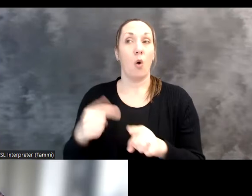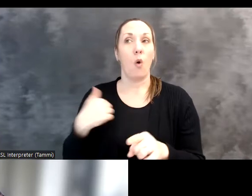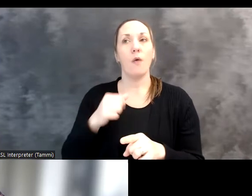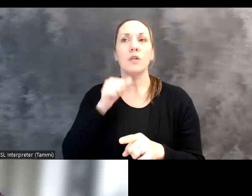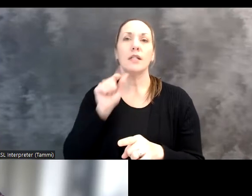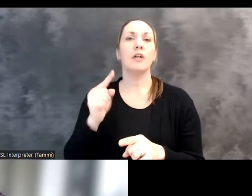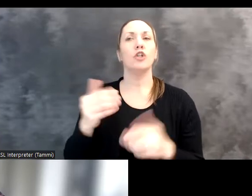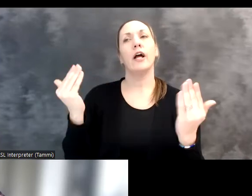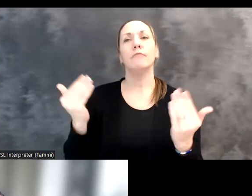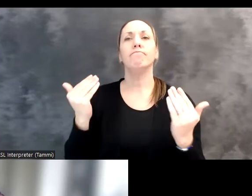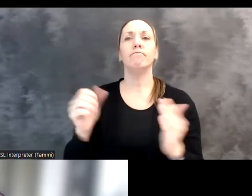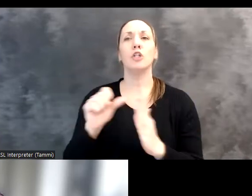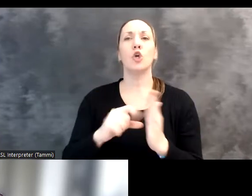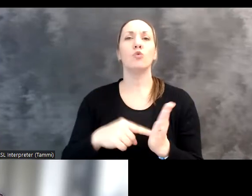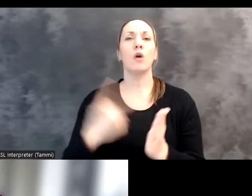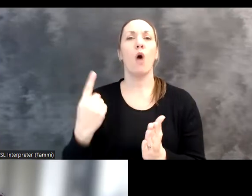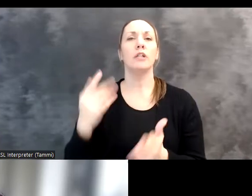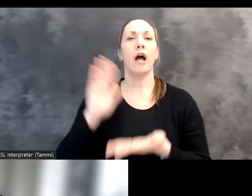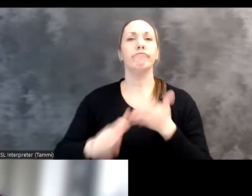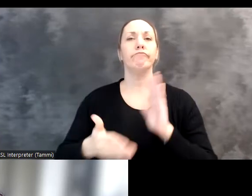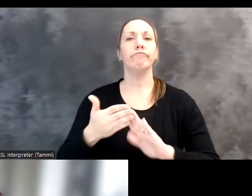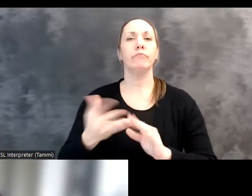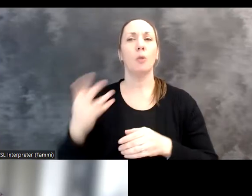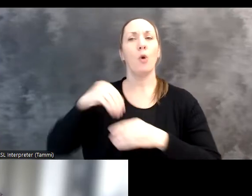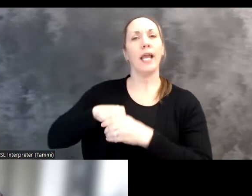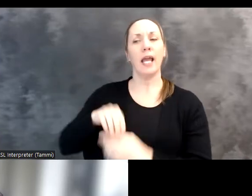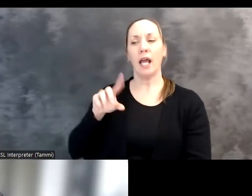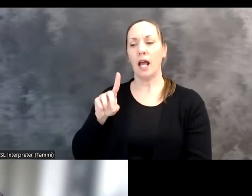benefits to me and to science